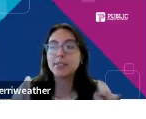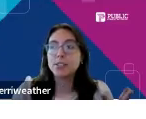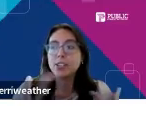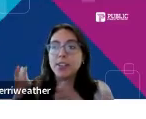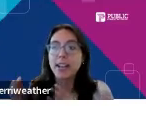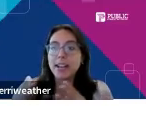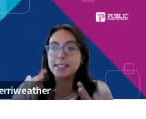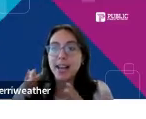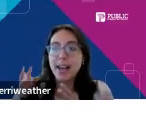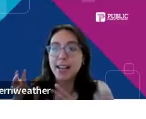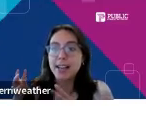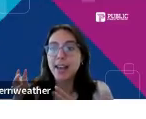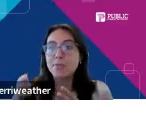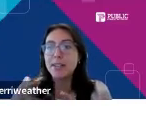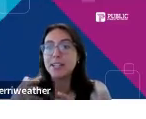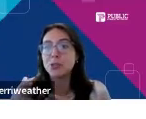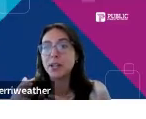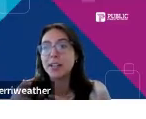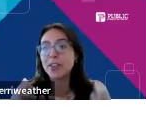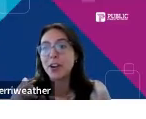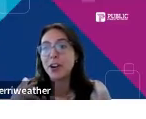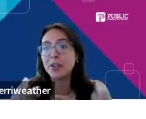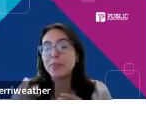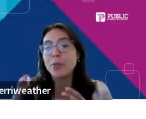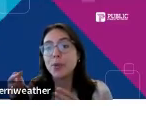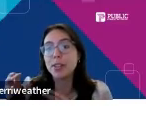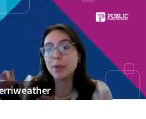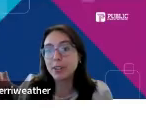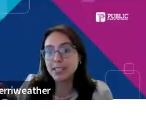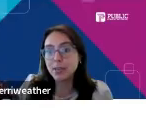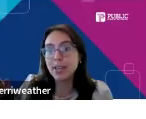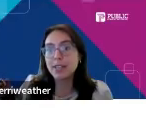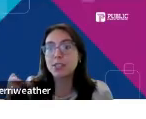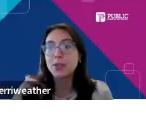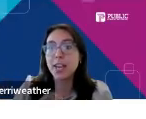Kind of serving as that administrative arm for the participants.